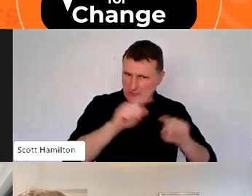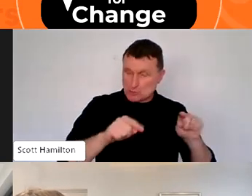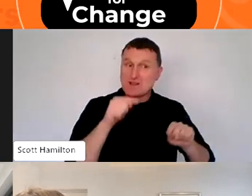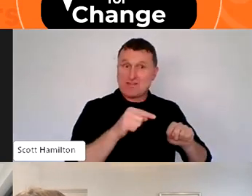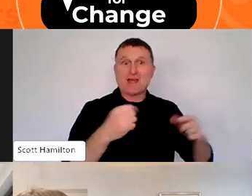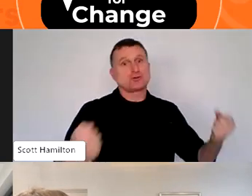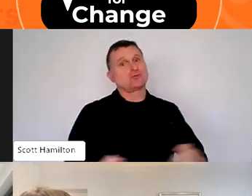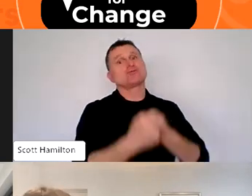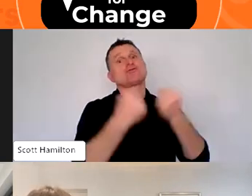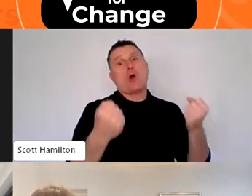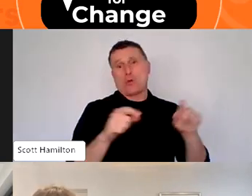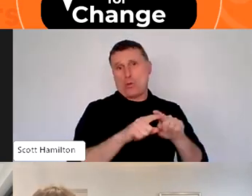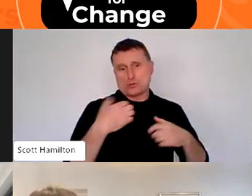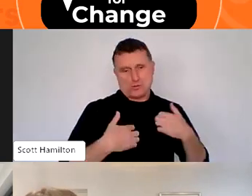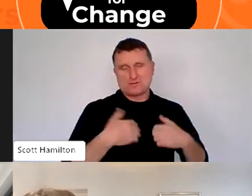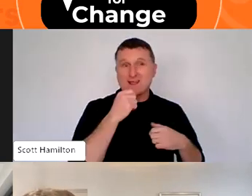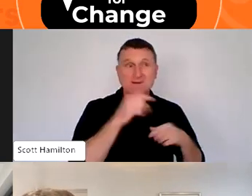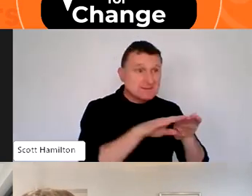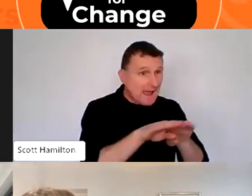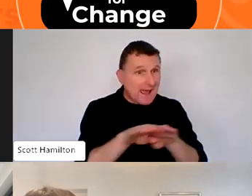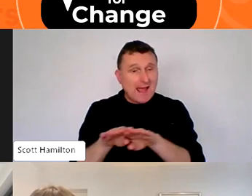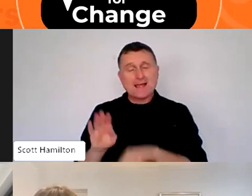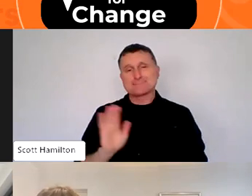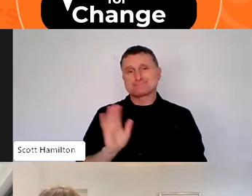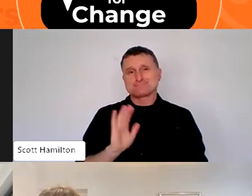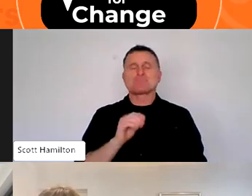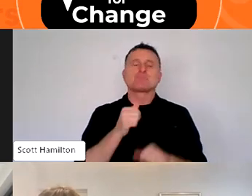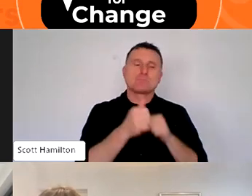teachers have to believe that they are qualified and capable of teaching